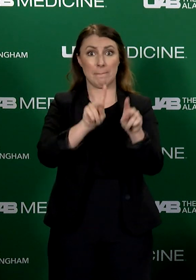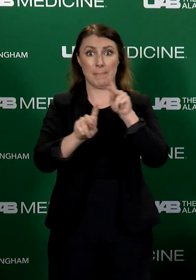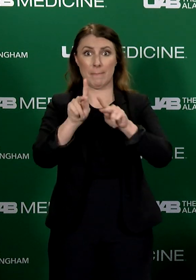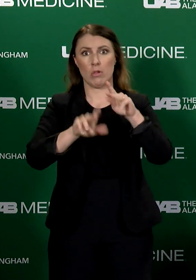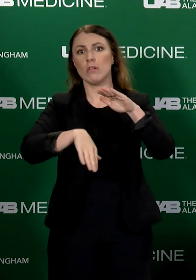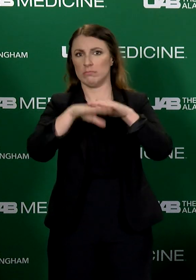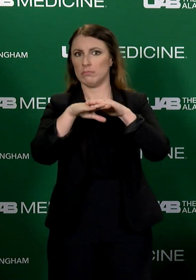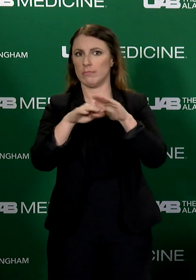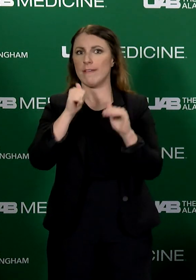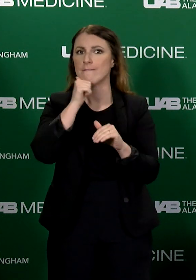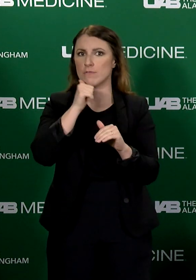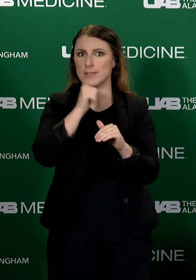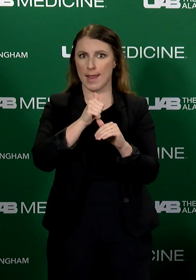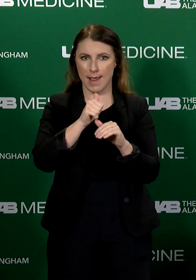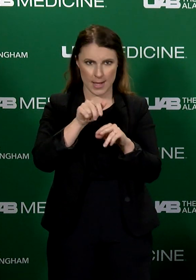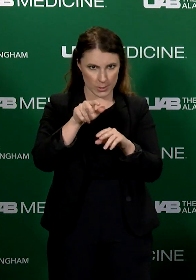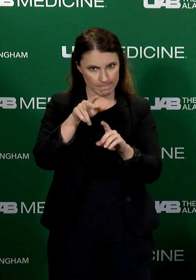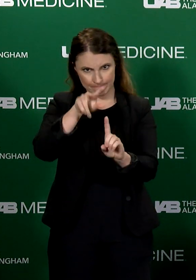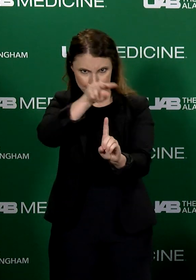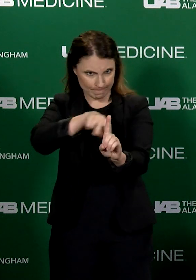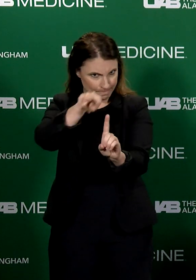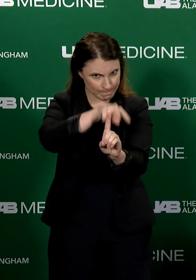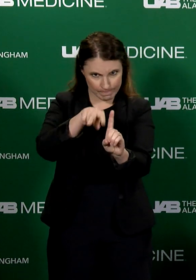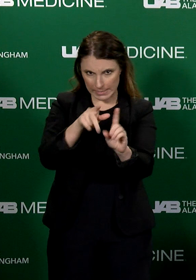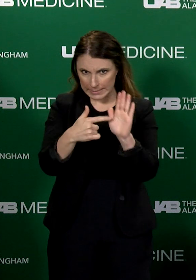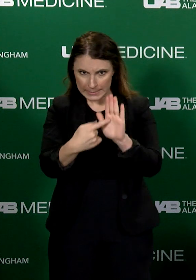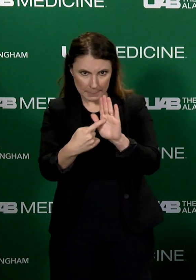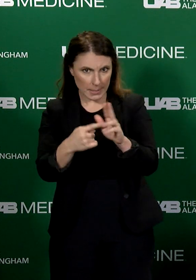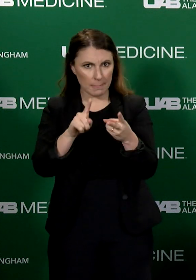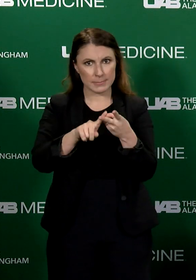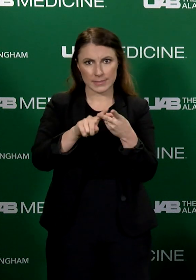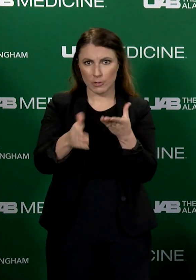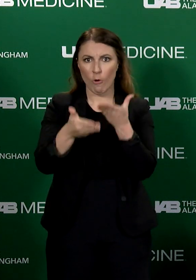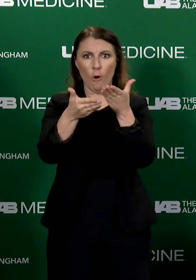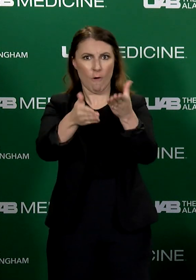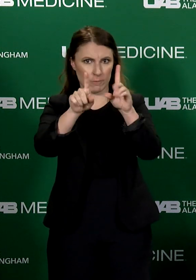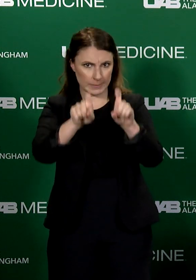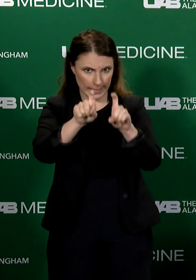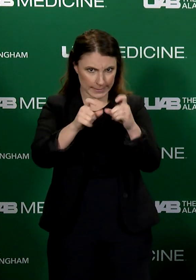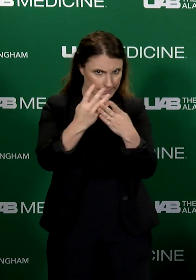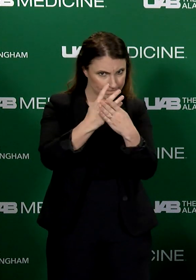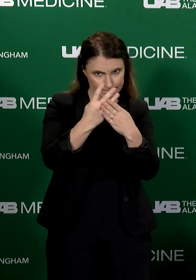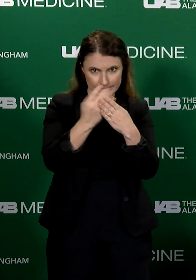to visualize their symptoms and to offer them the test it's imperative that all